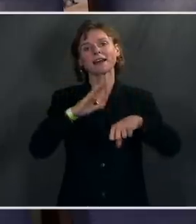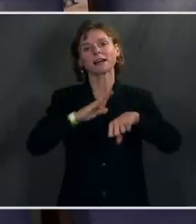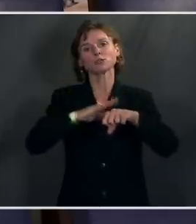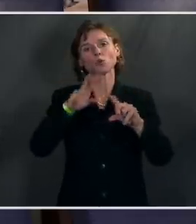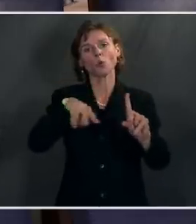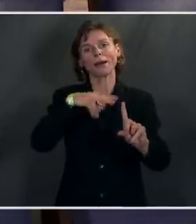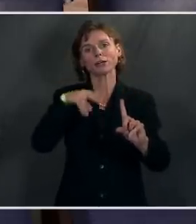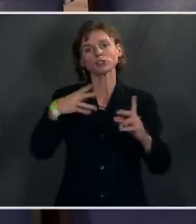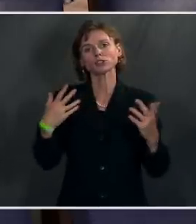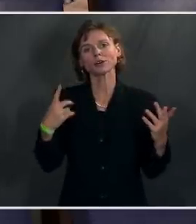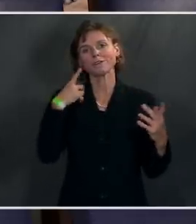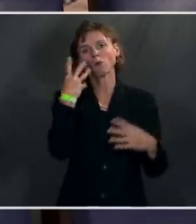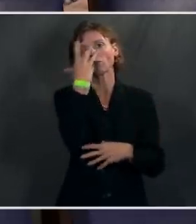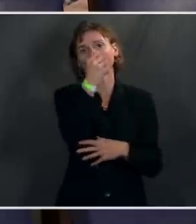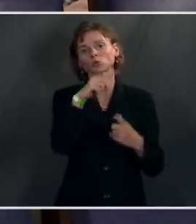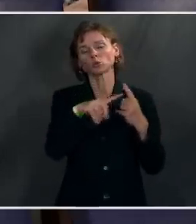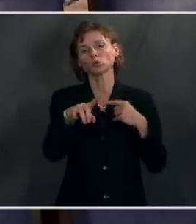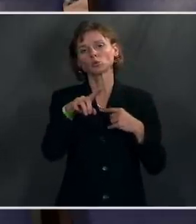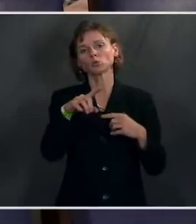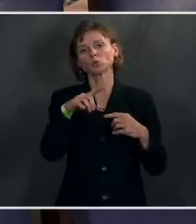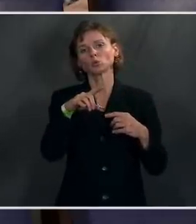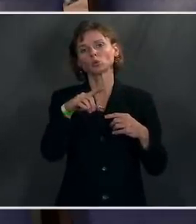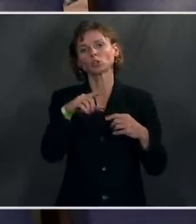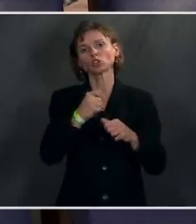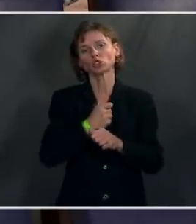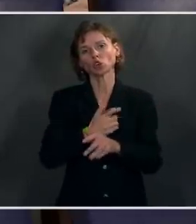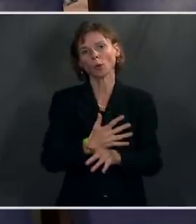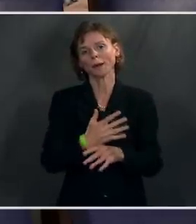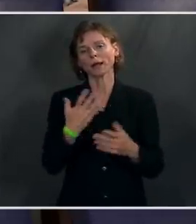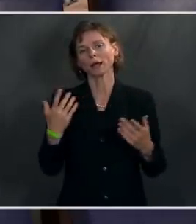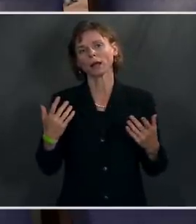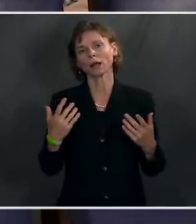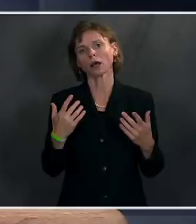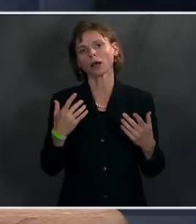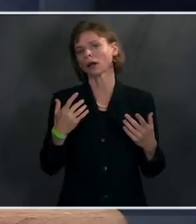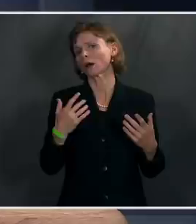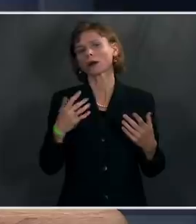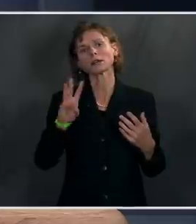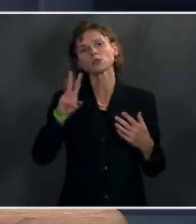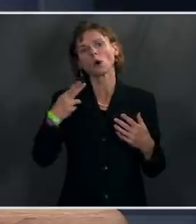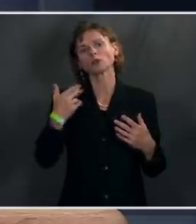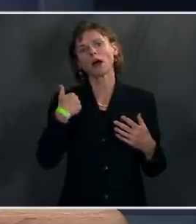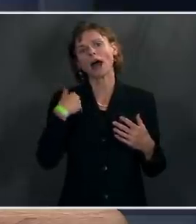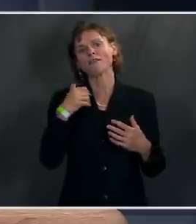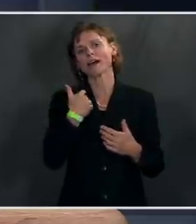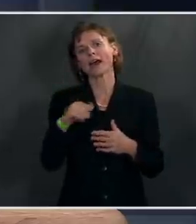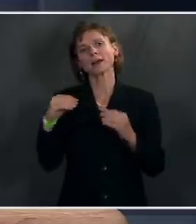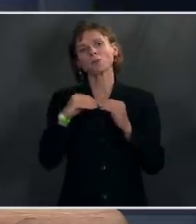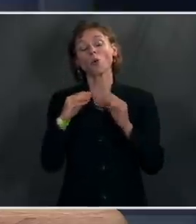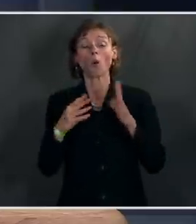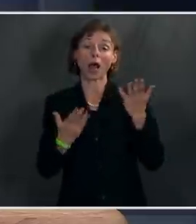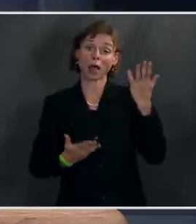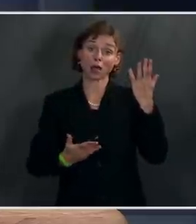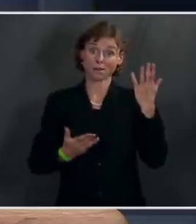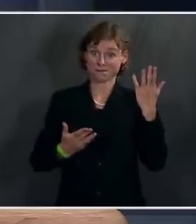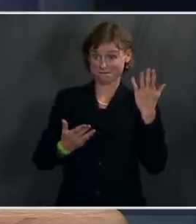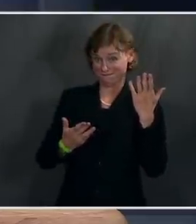Does the White House put any additional steps in response? Ms. Psaki: Well, Josh, you may not have seen this because I think it just came out,